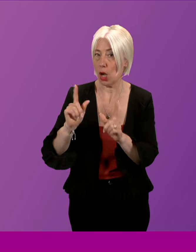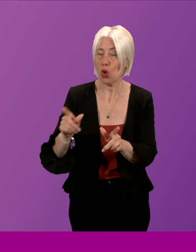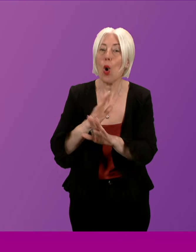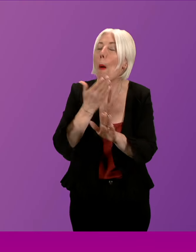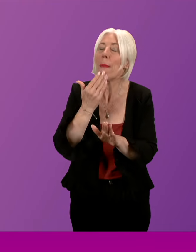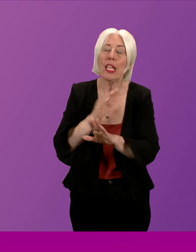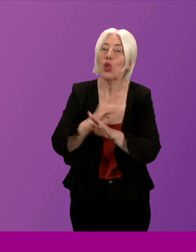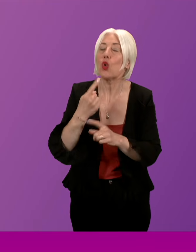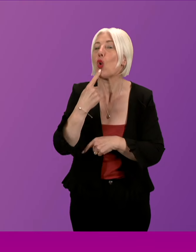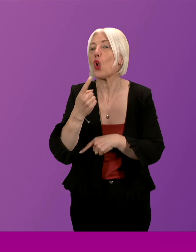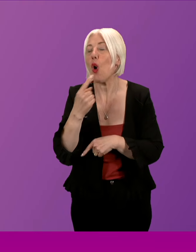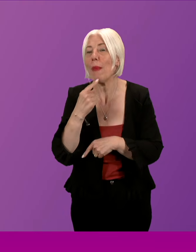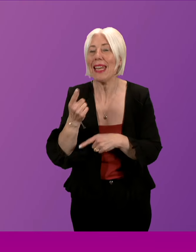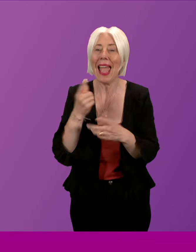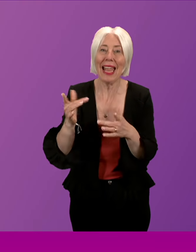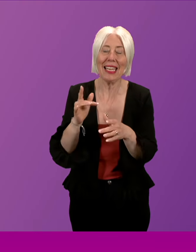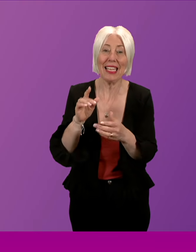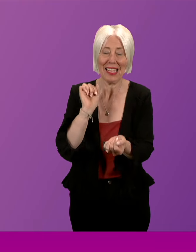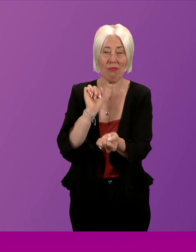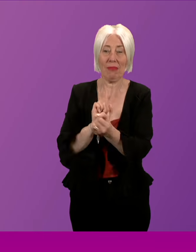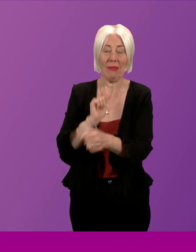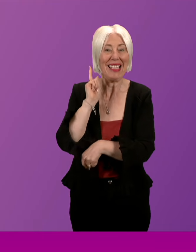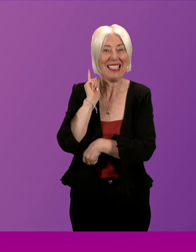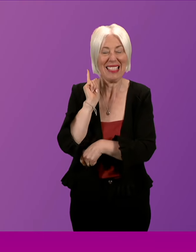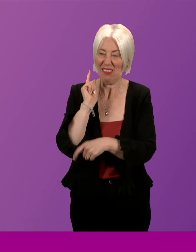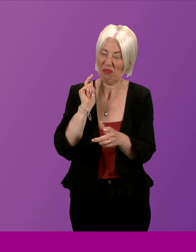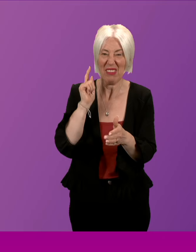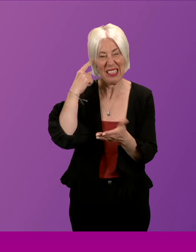commenting on sentencing, which is still to take place, and from sharing information that is likely